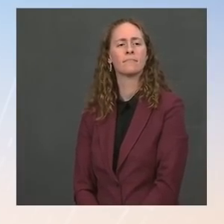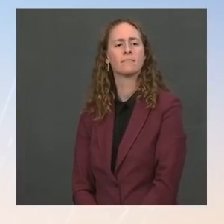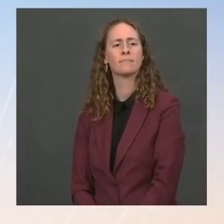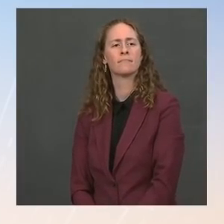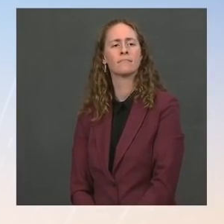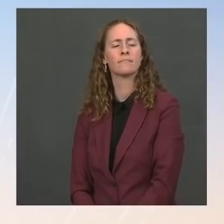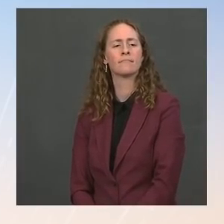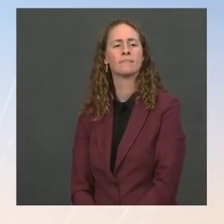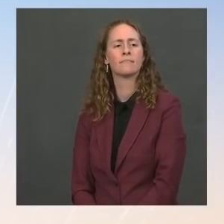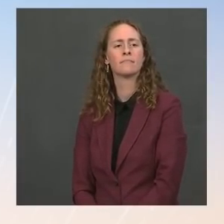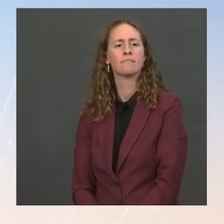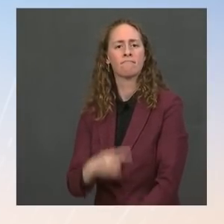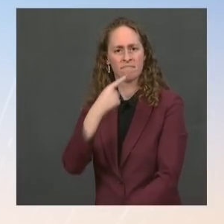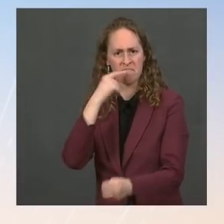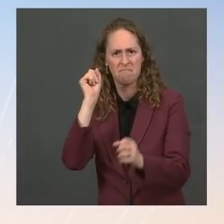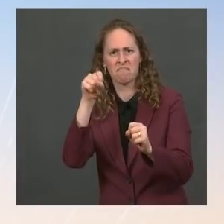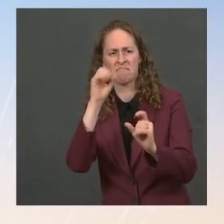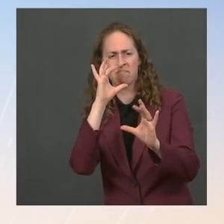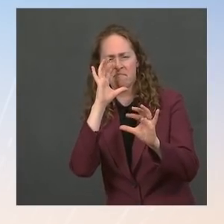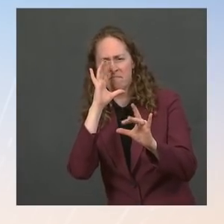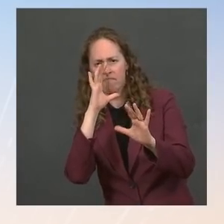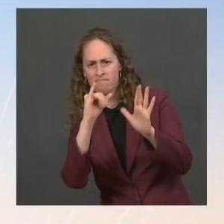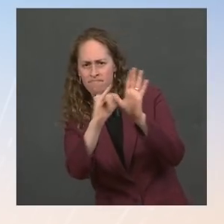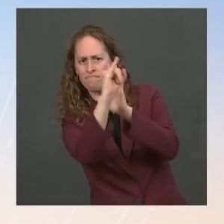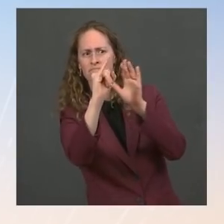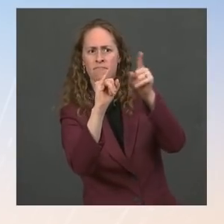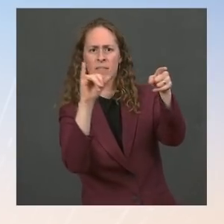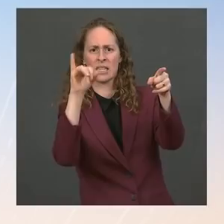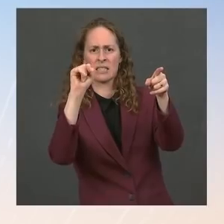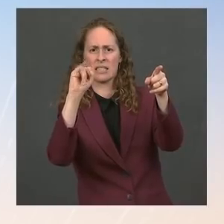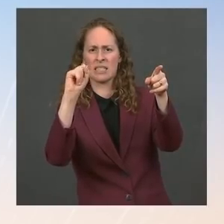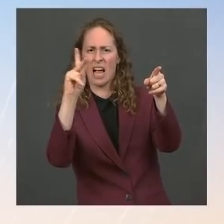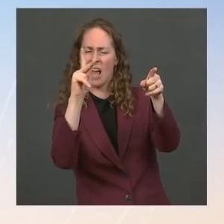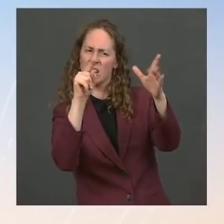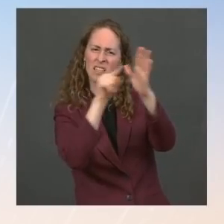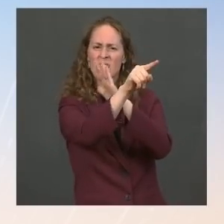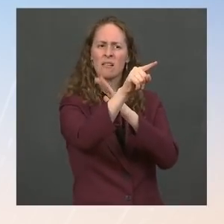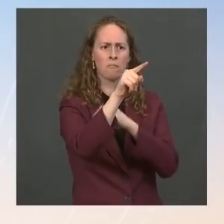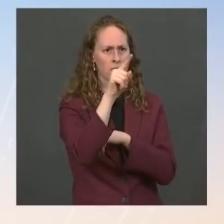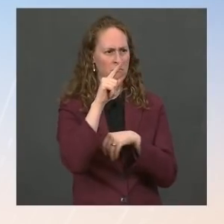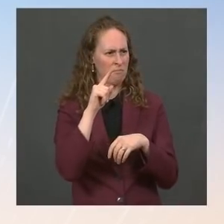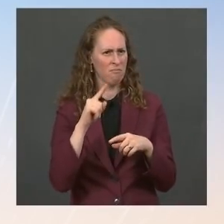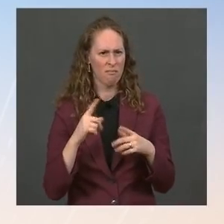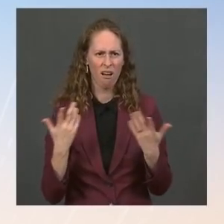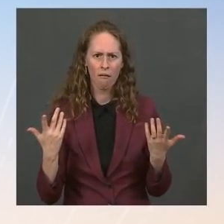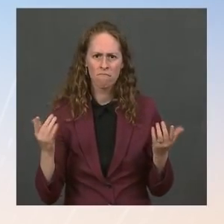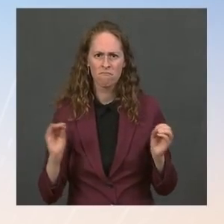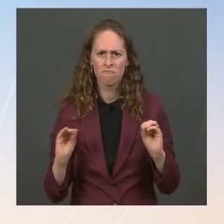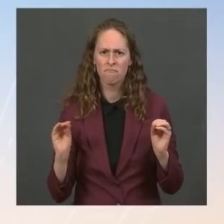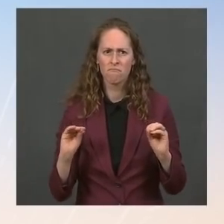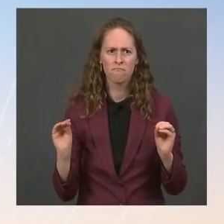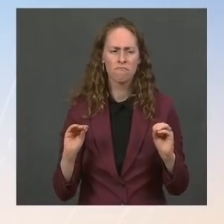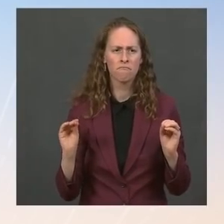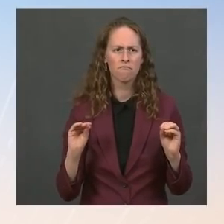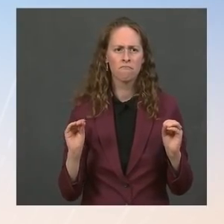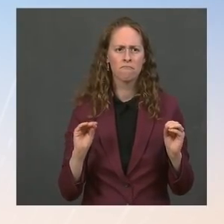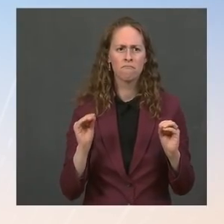and killing people who went after our troops." But you guys didn't kill people who went after our troops; you killed 10 civilians, including 7 children.